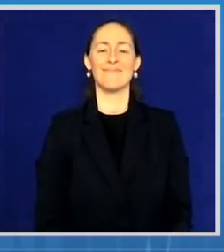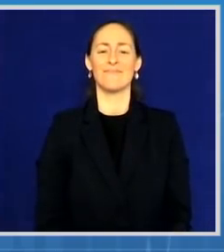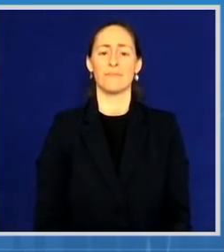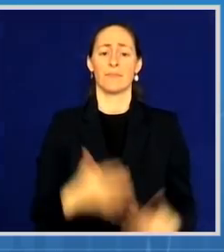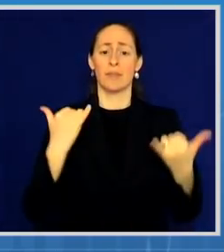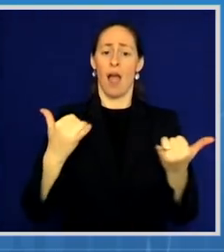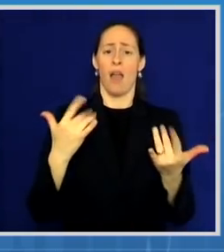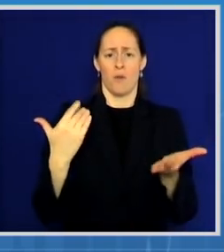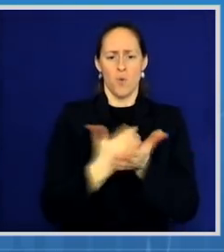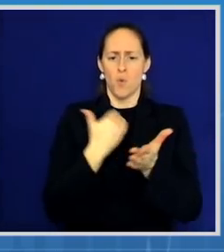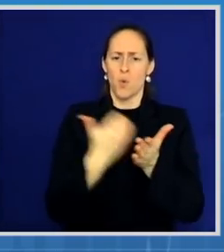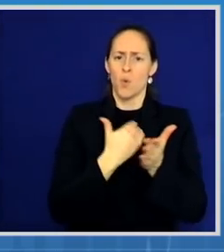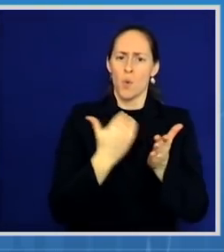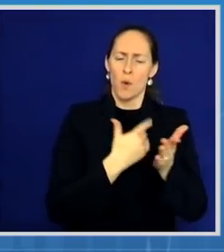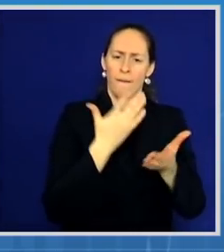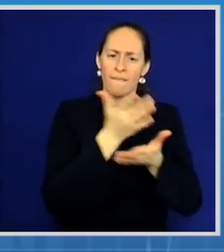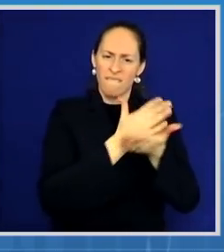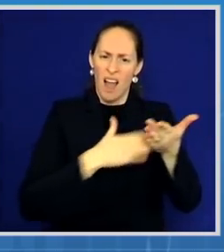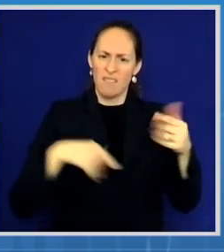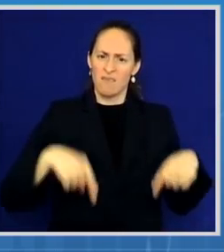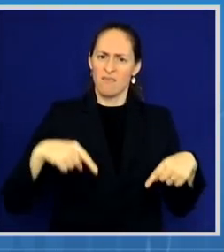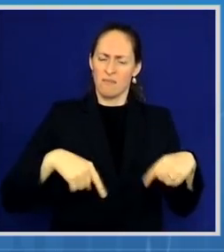on getting more and more Americans vaccinated.